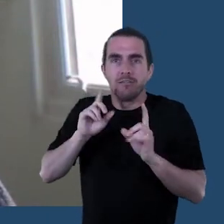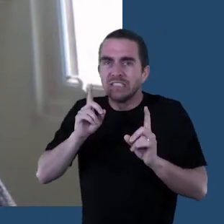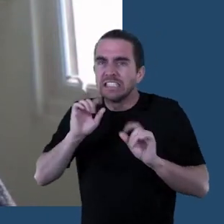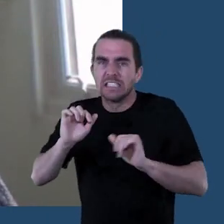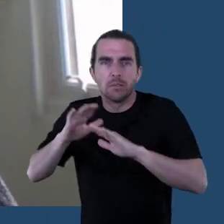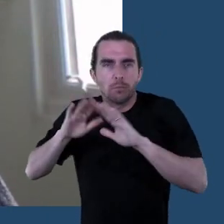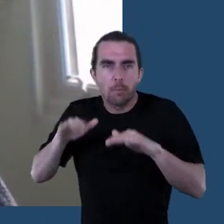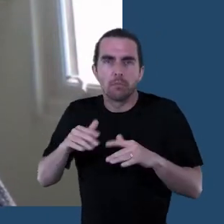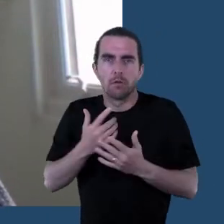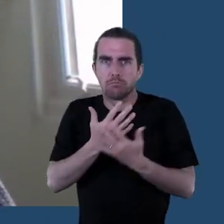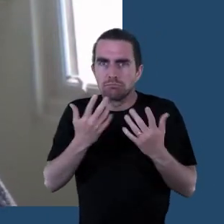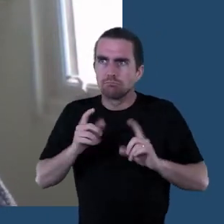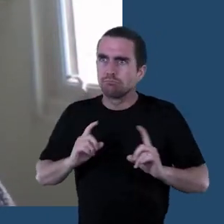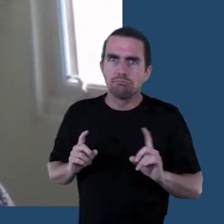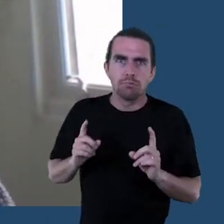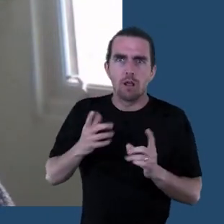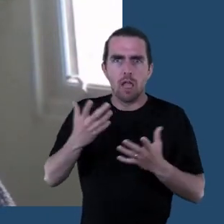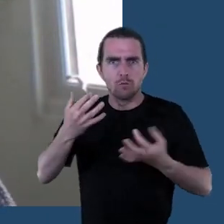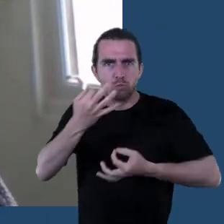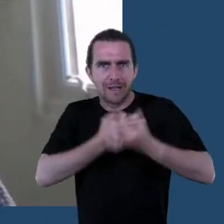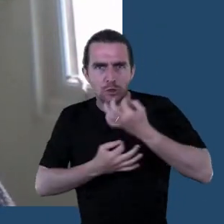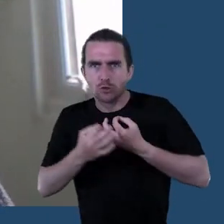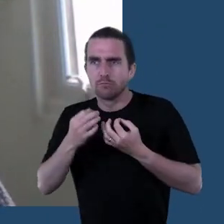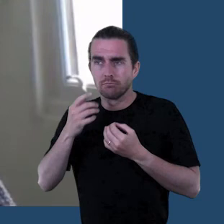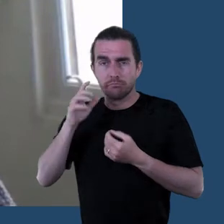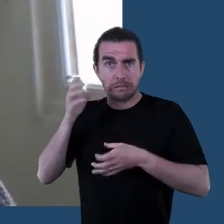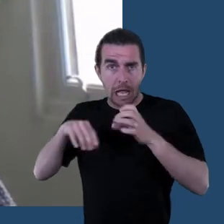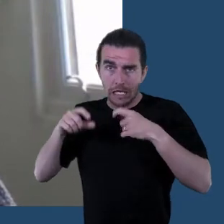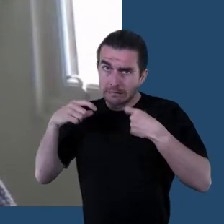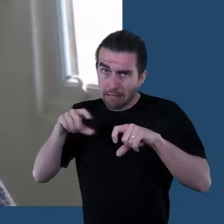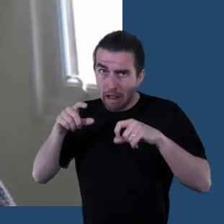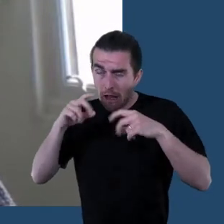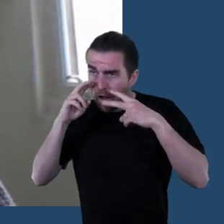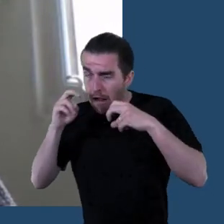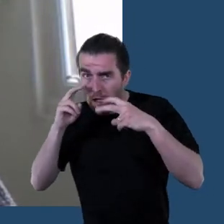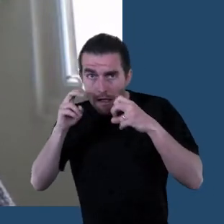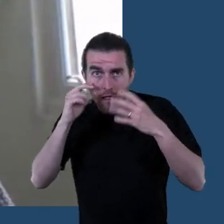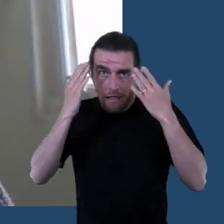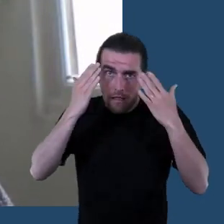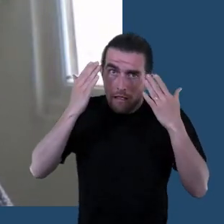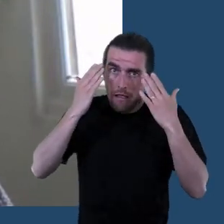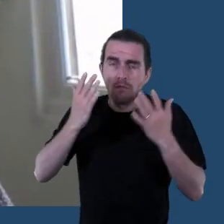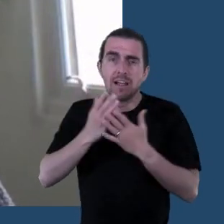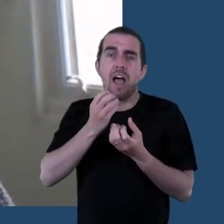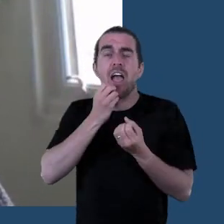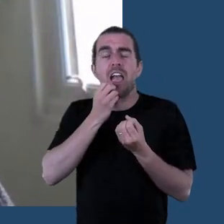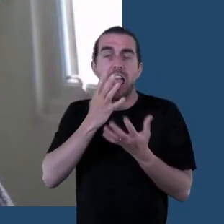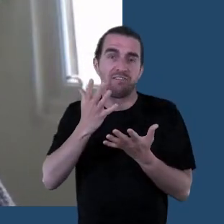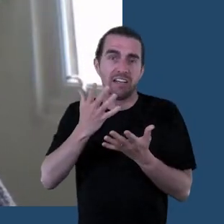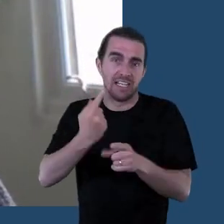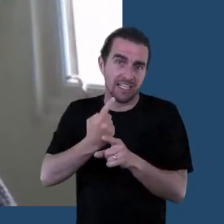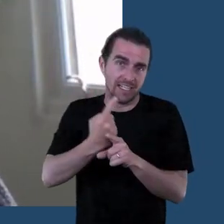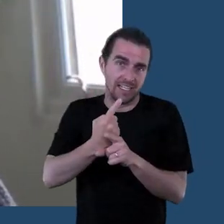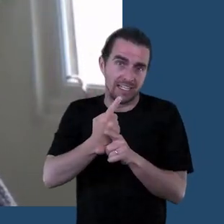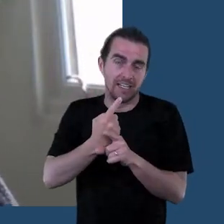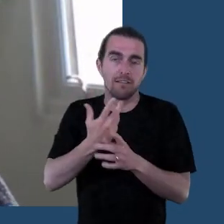and some of the many mysteries and questions that our scientists are working on. It's been lovely chatting to you all today.